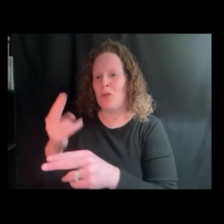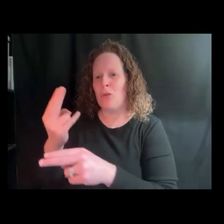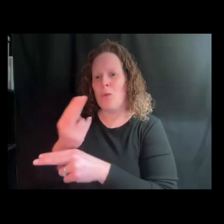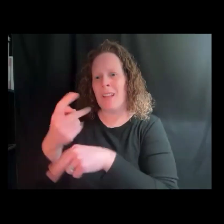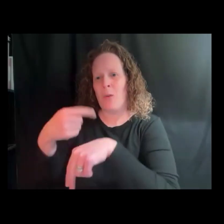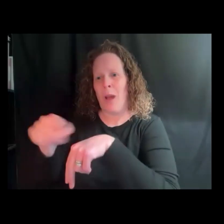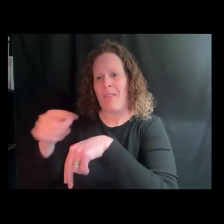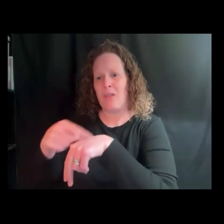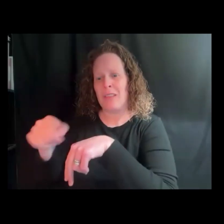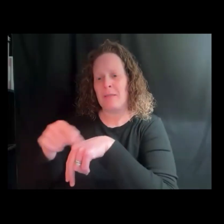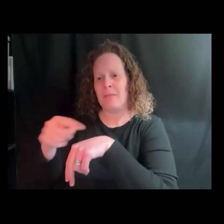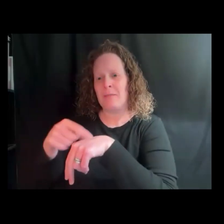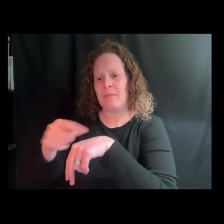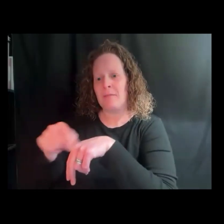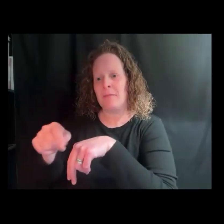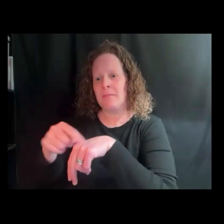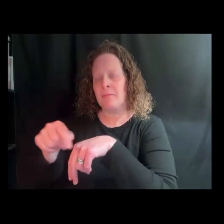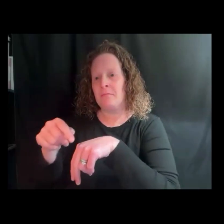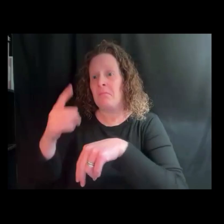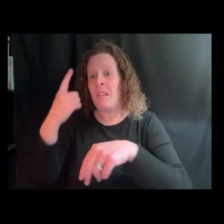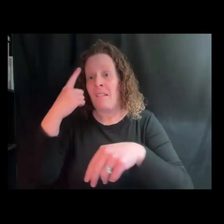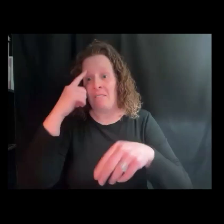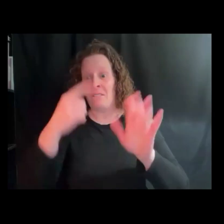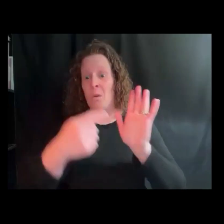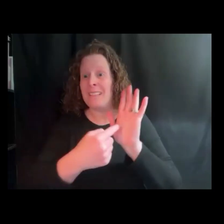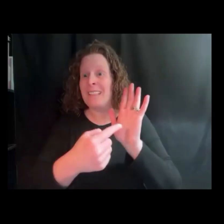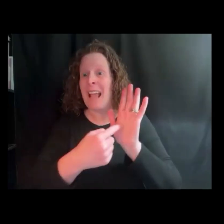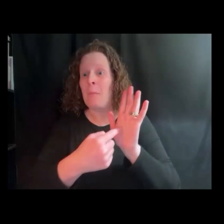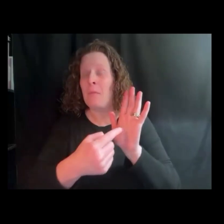in the classroom as you can right?